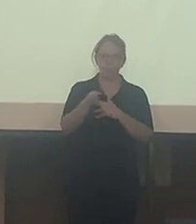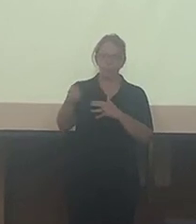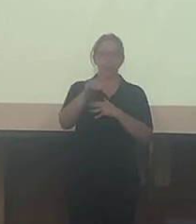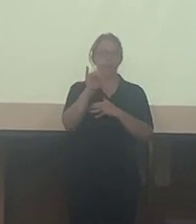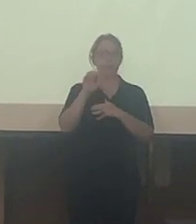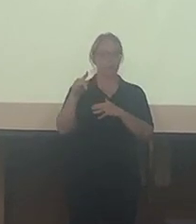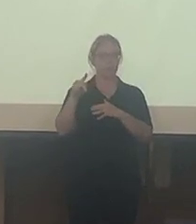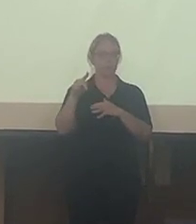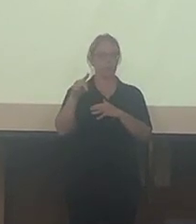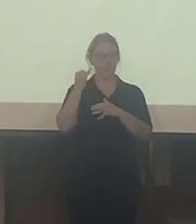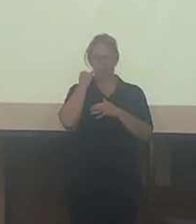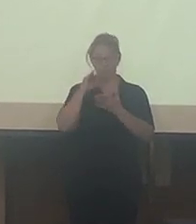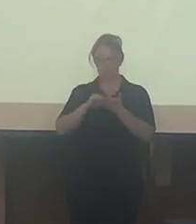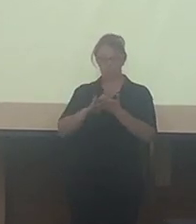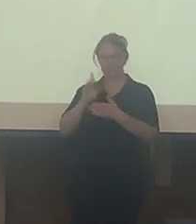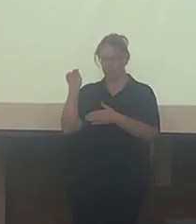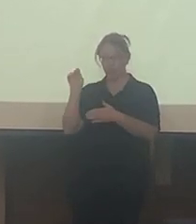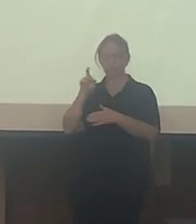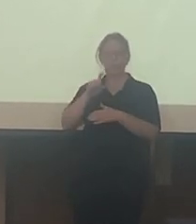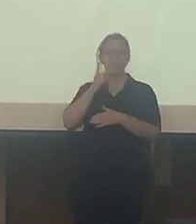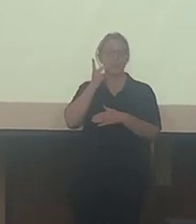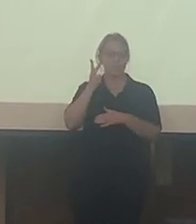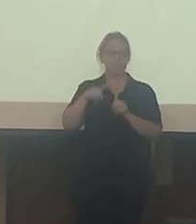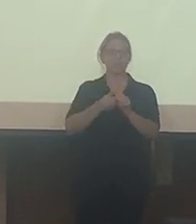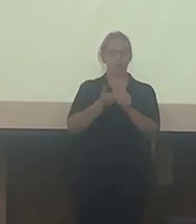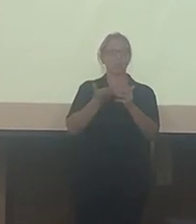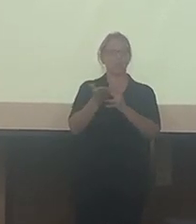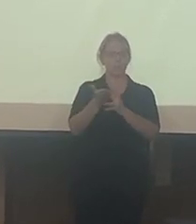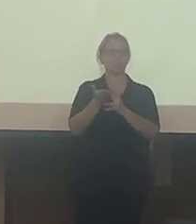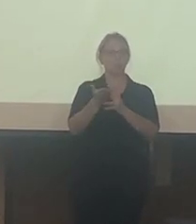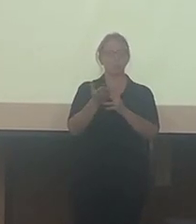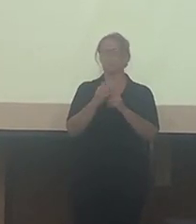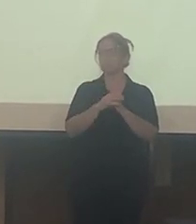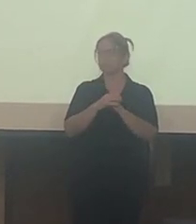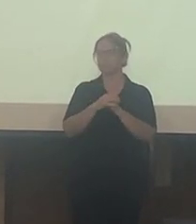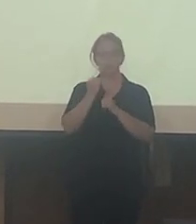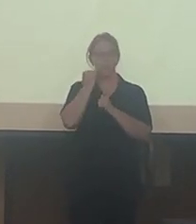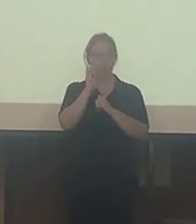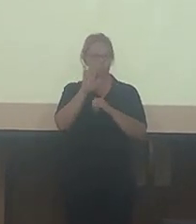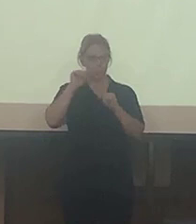got to see some follow through in the iep yes so for example if your team writes in the class